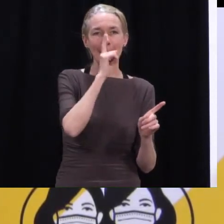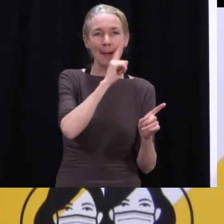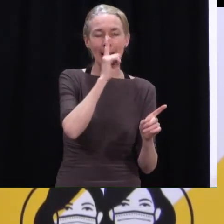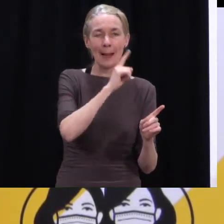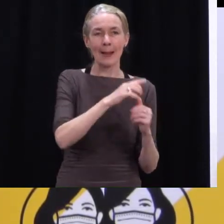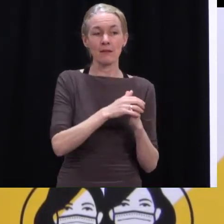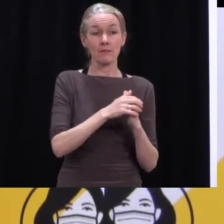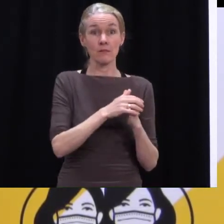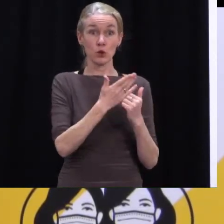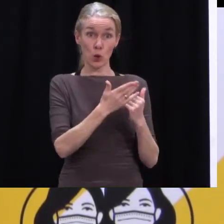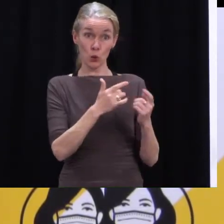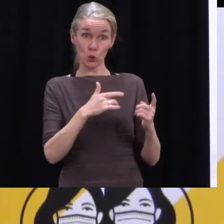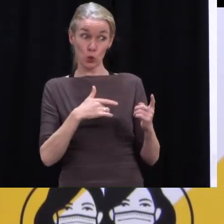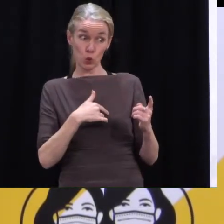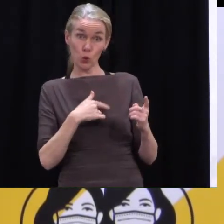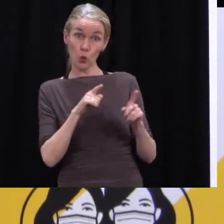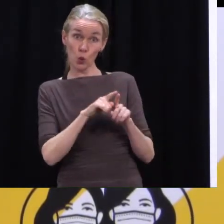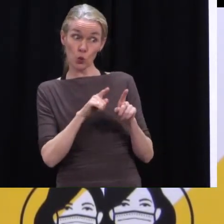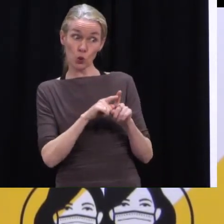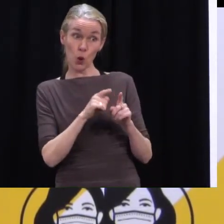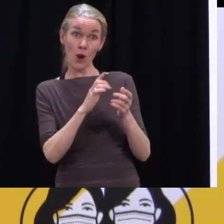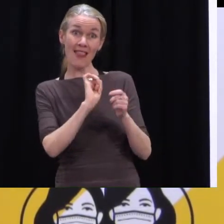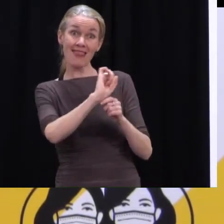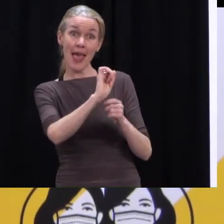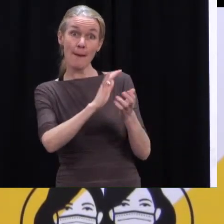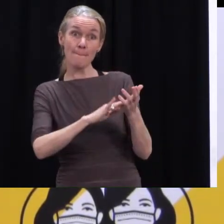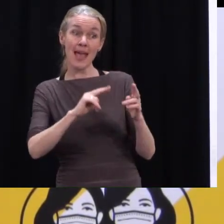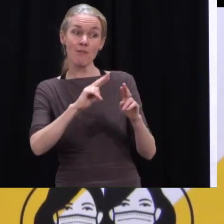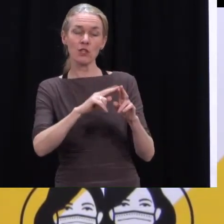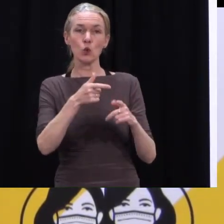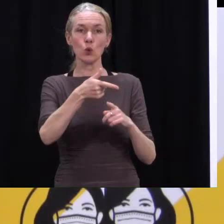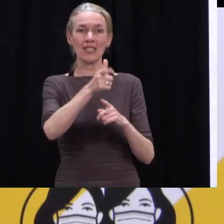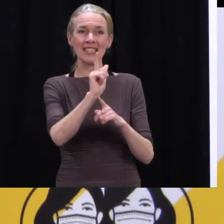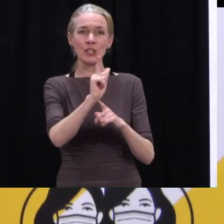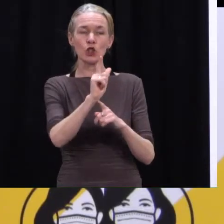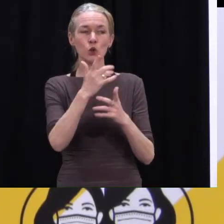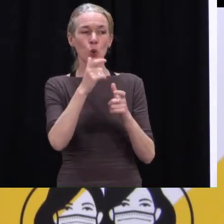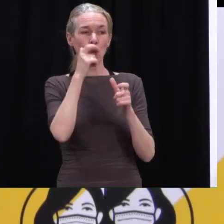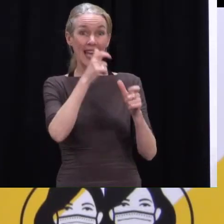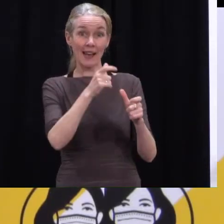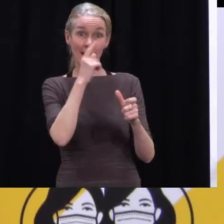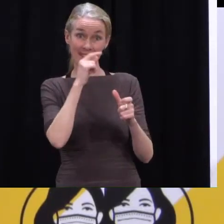you get the right messaging around the vaccine given their